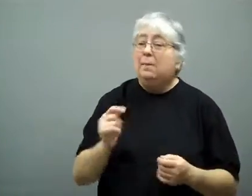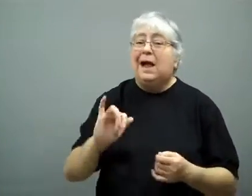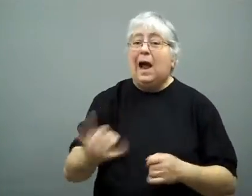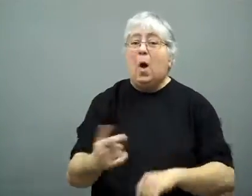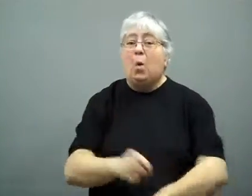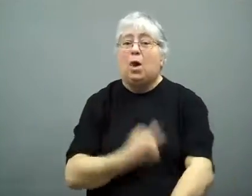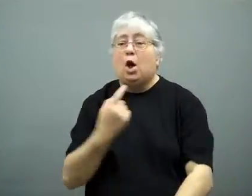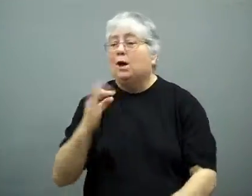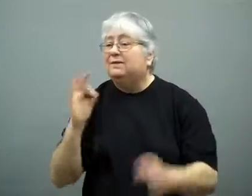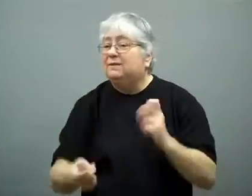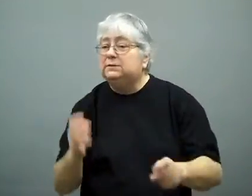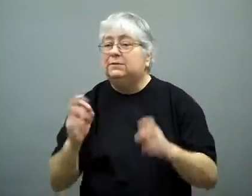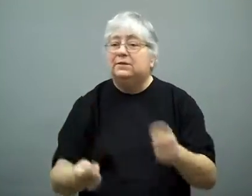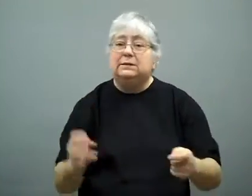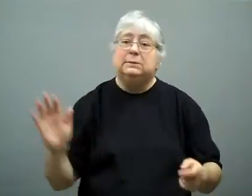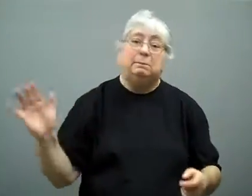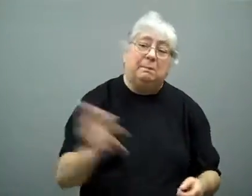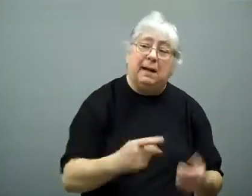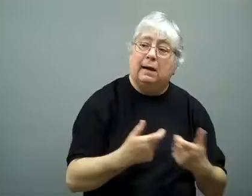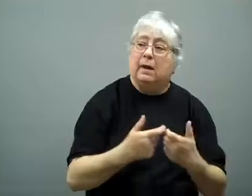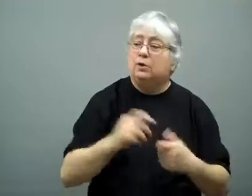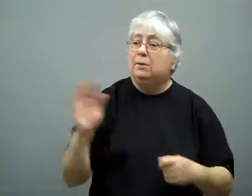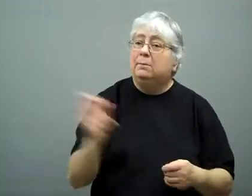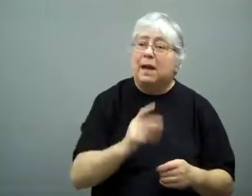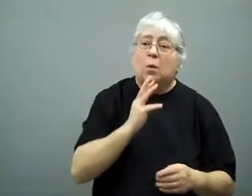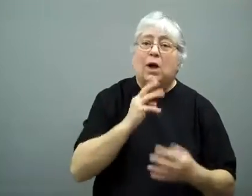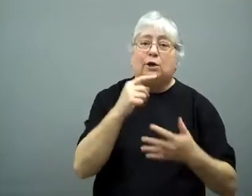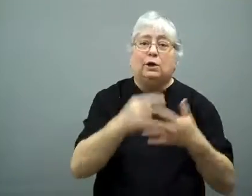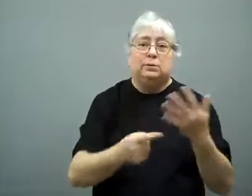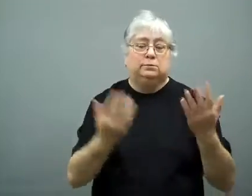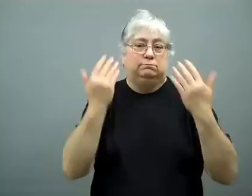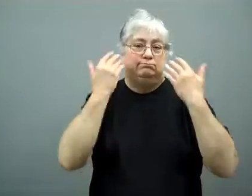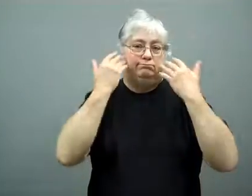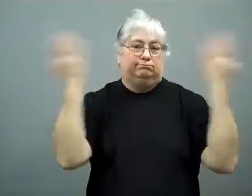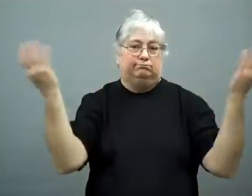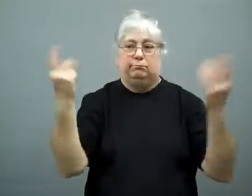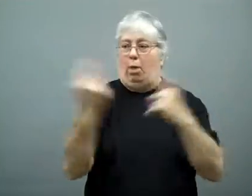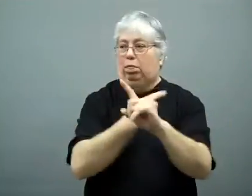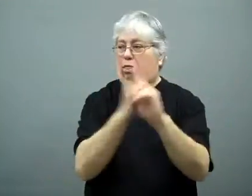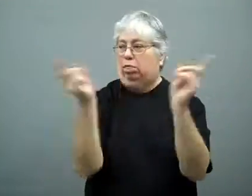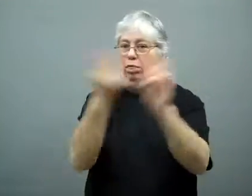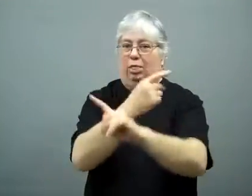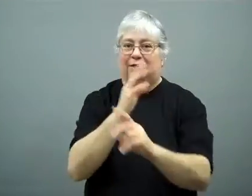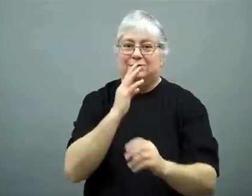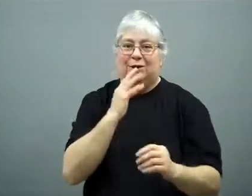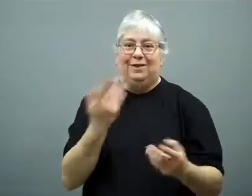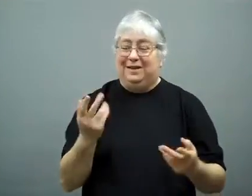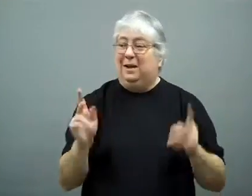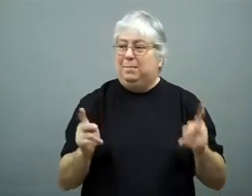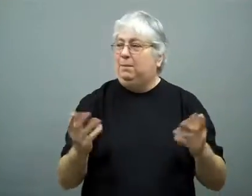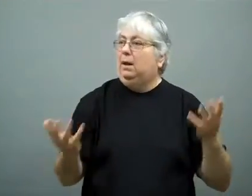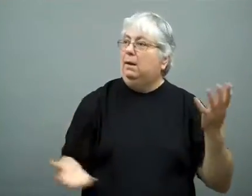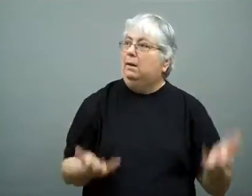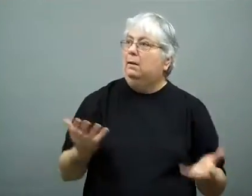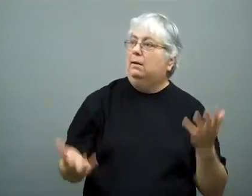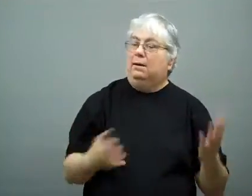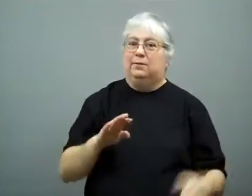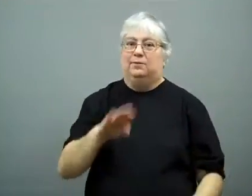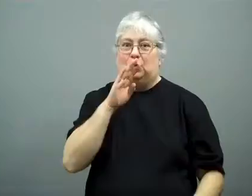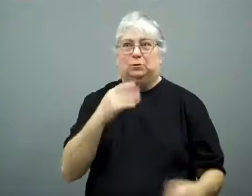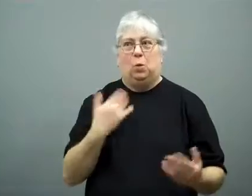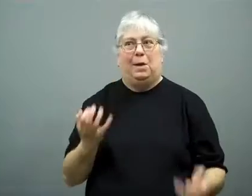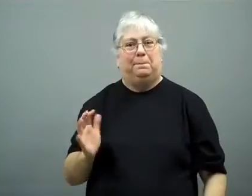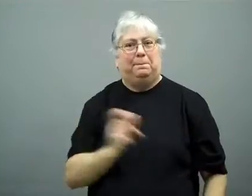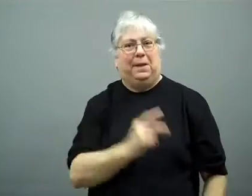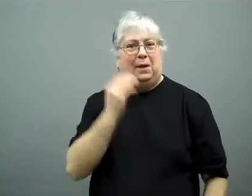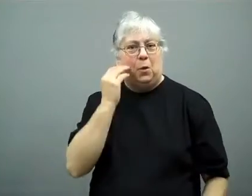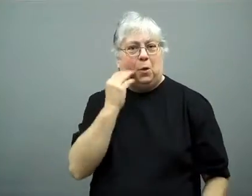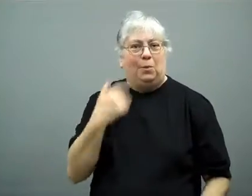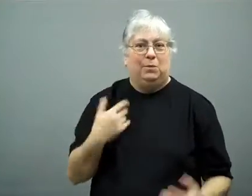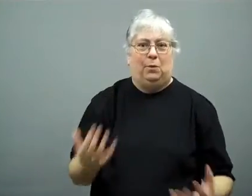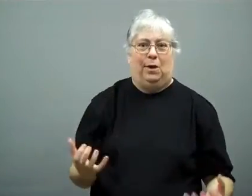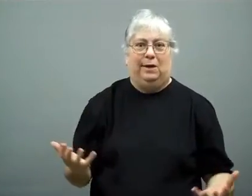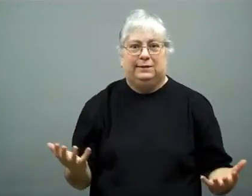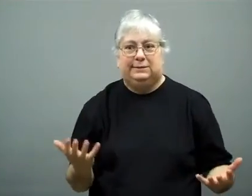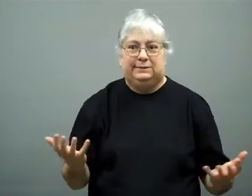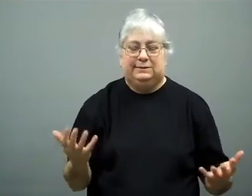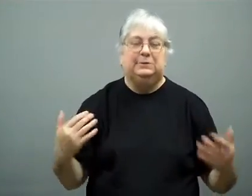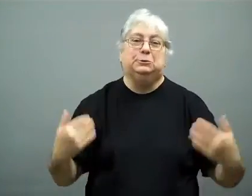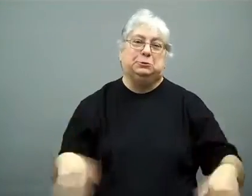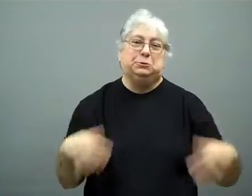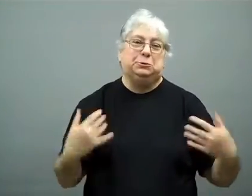Nobody knows how long it will take to make repairs and restore service.